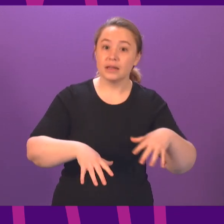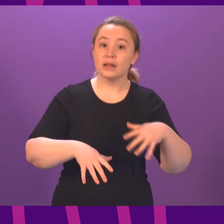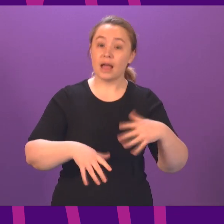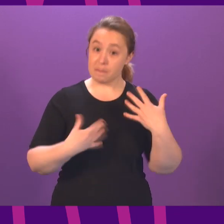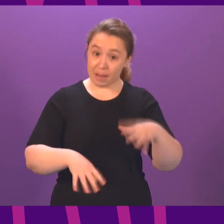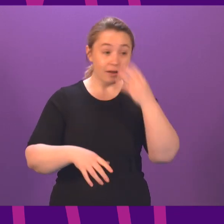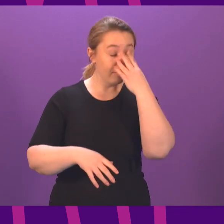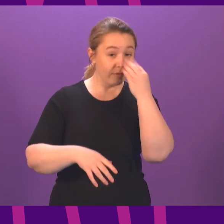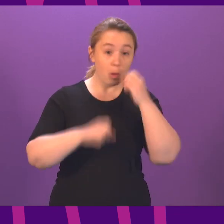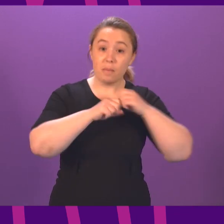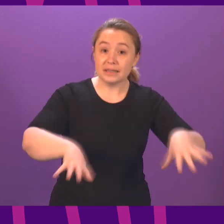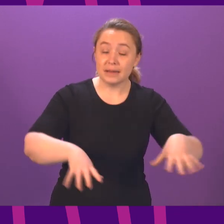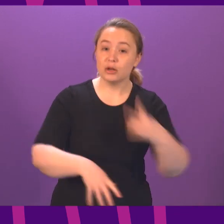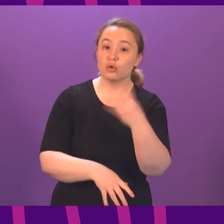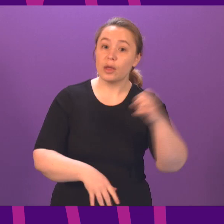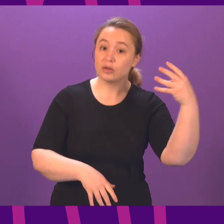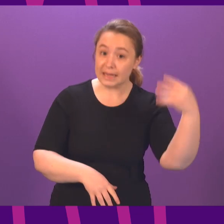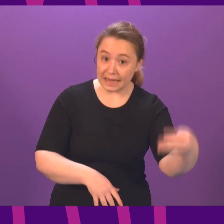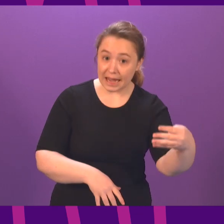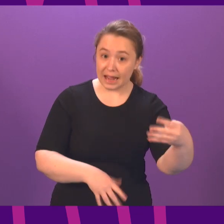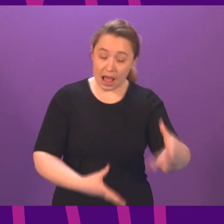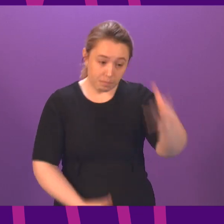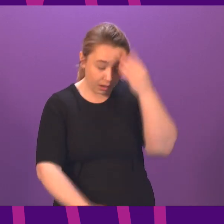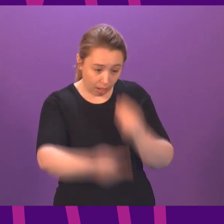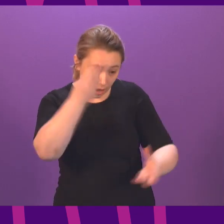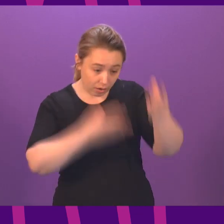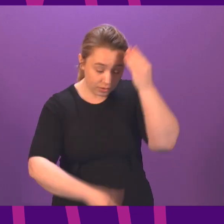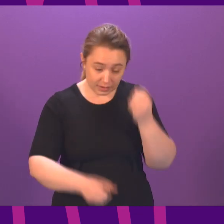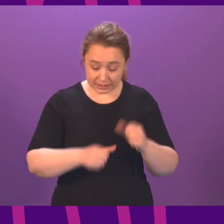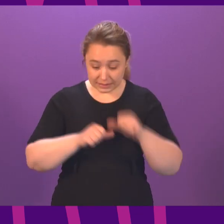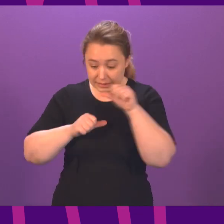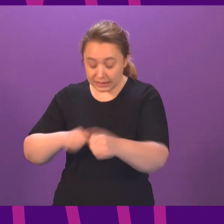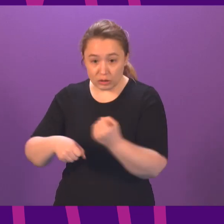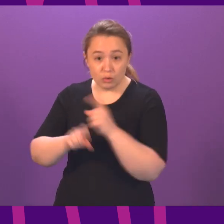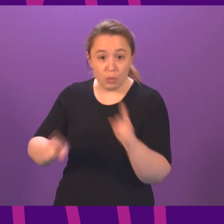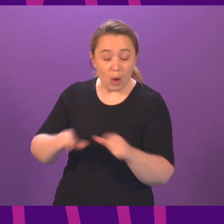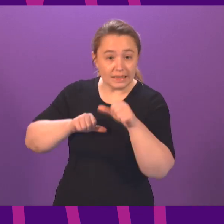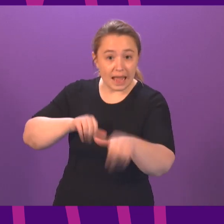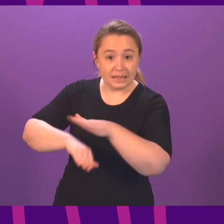pandemic in 2009, and we learned lessons from that as well. One of the significant issues